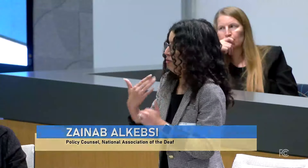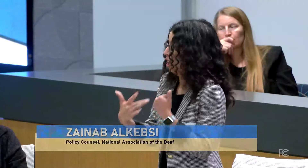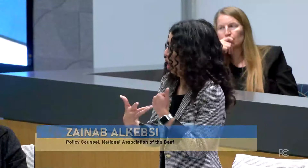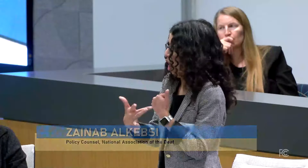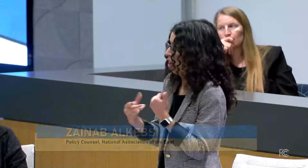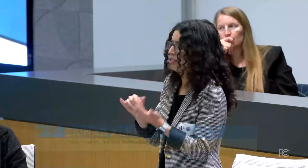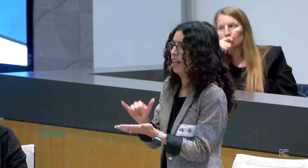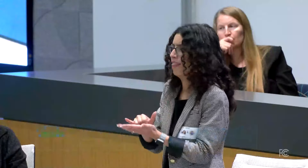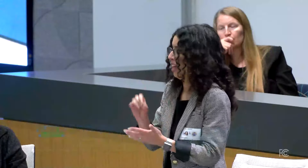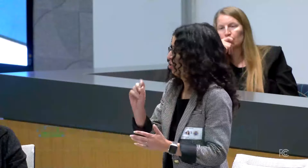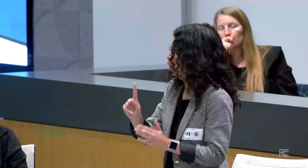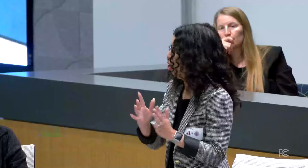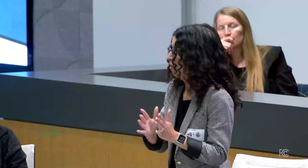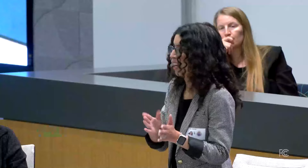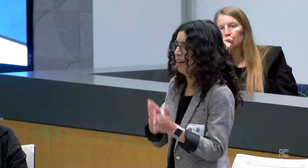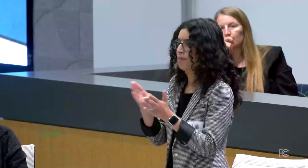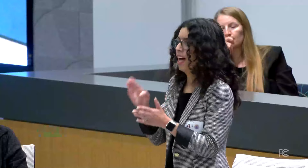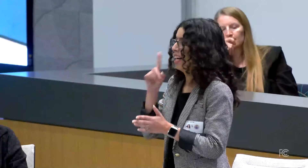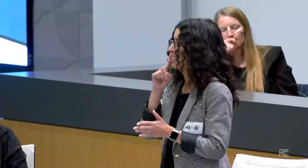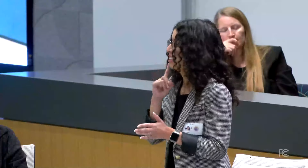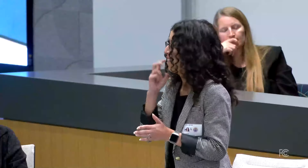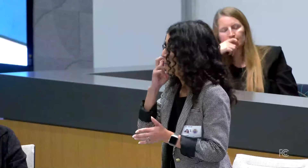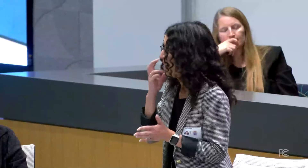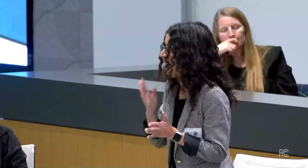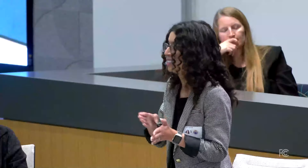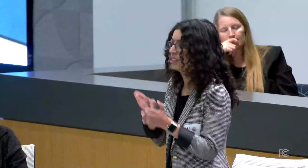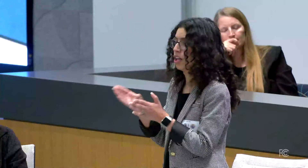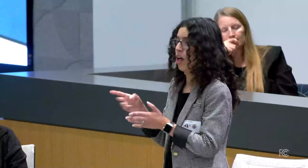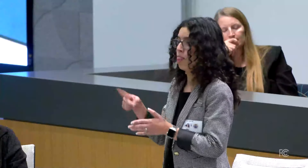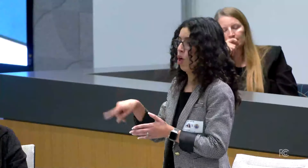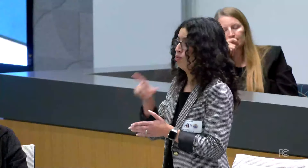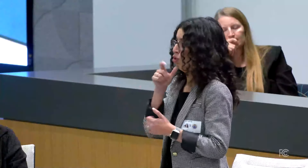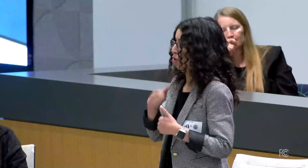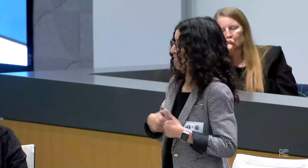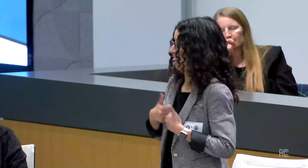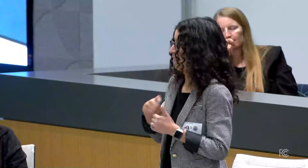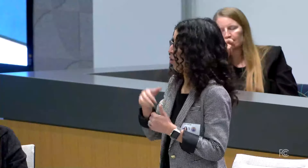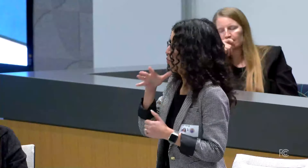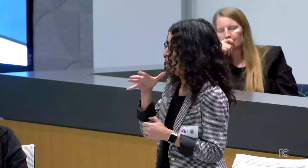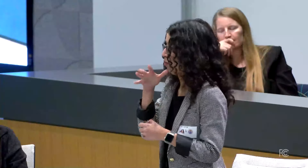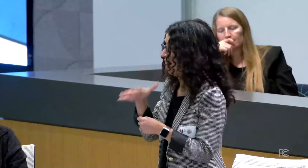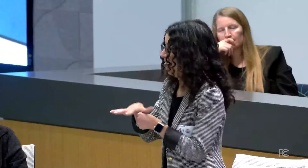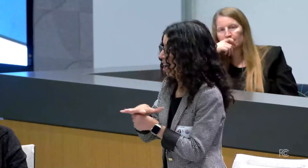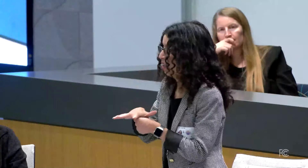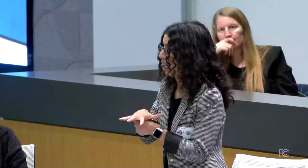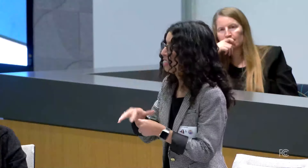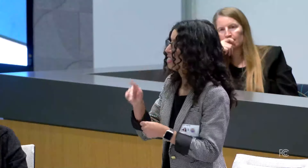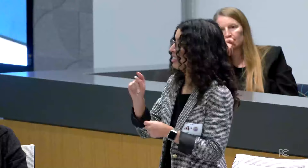WE DO RECOGNIZE THAT THEY ARE STILL VERY POPULAR AND STILL RELIED UPON, ESPECIALLY FOR SENIOR CITIZENS WHO OFTENTIMES